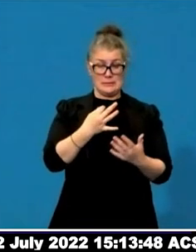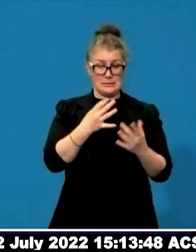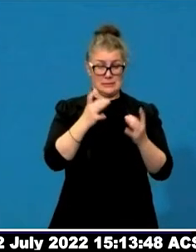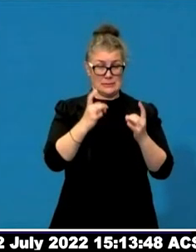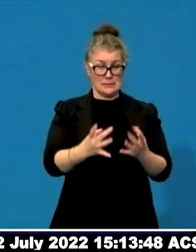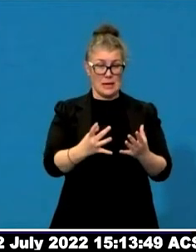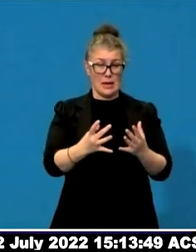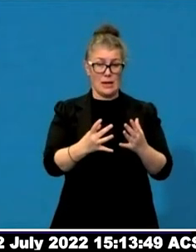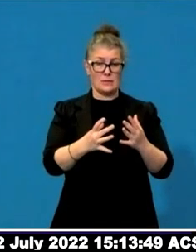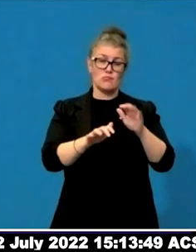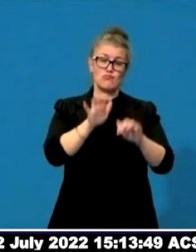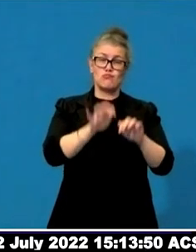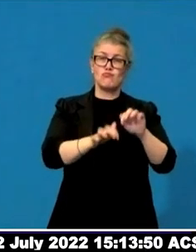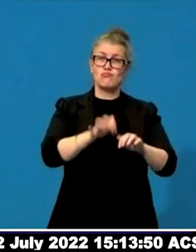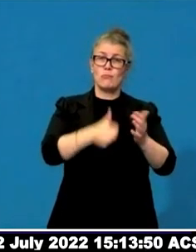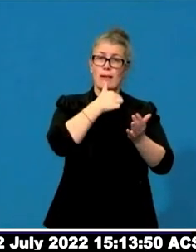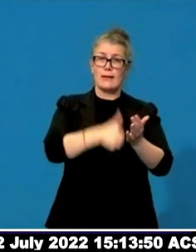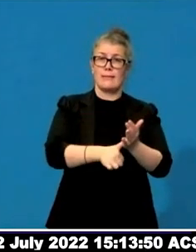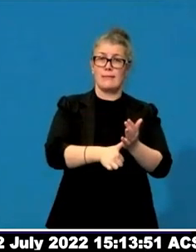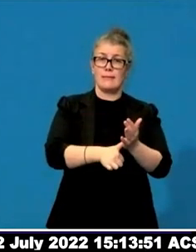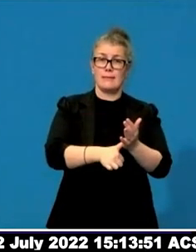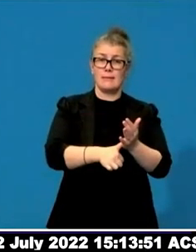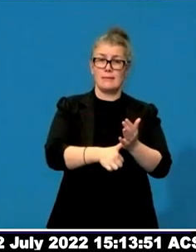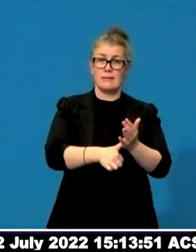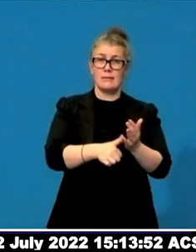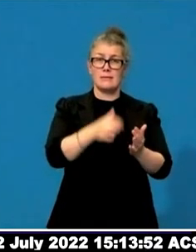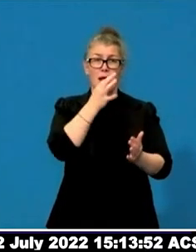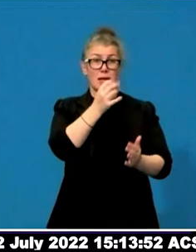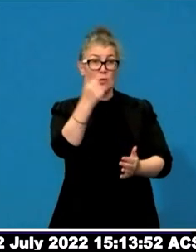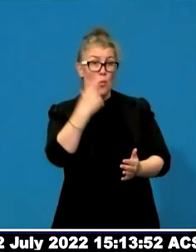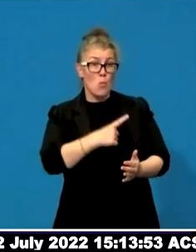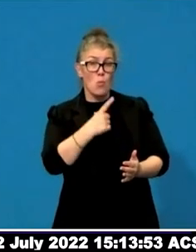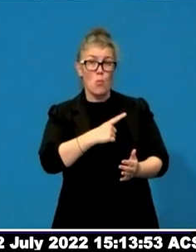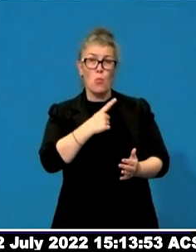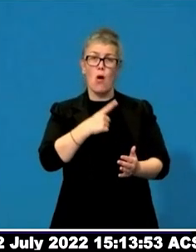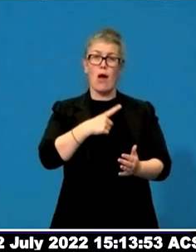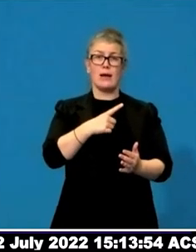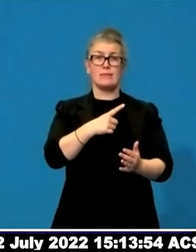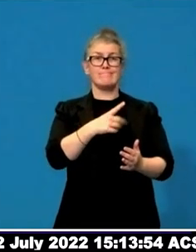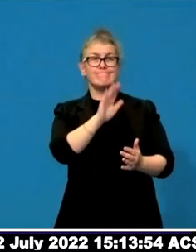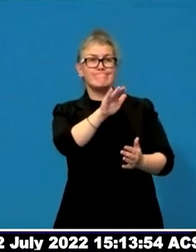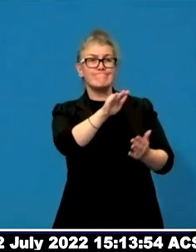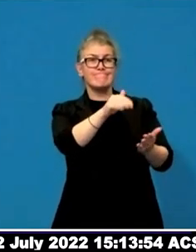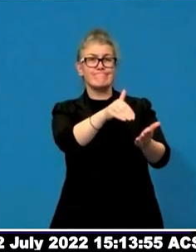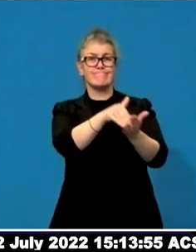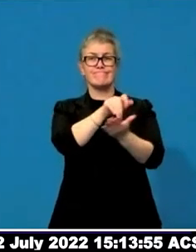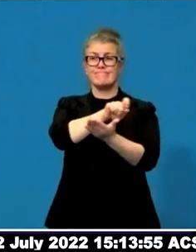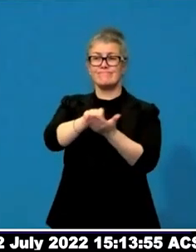at first, as to why we were requesting flights through the patient travel scheme. So we did that for a few individuals.